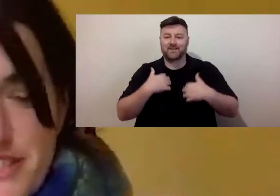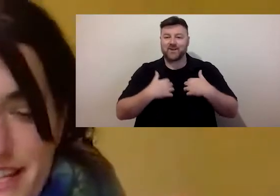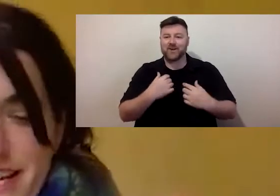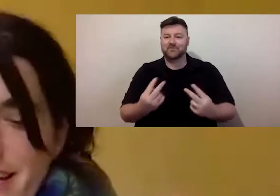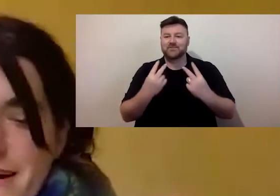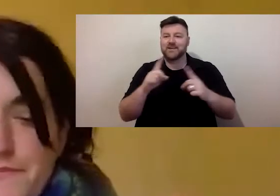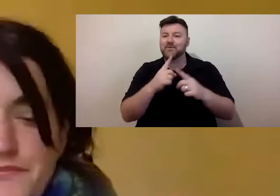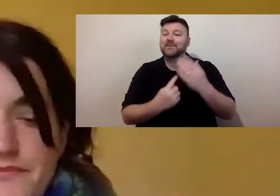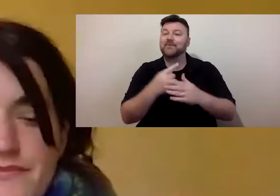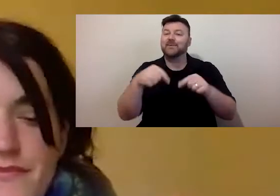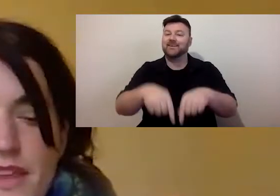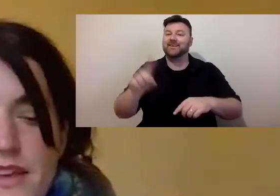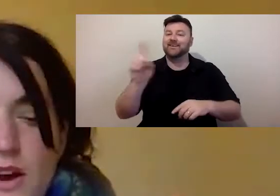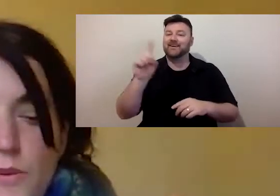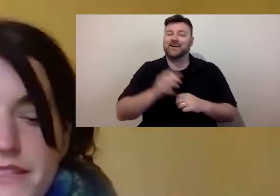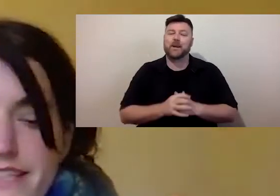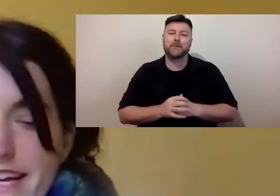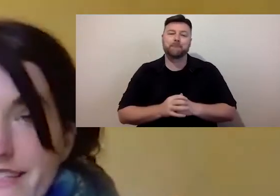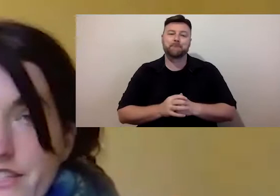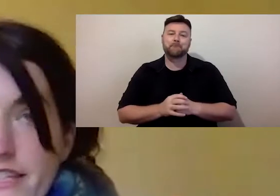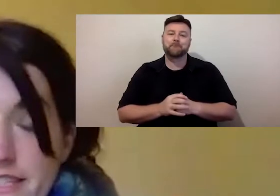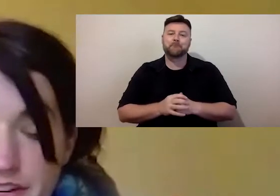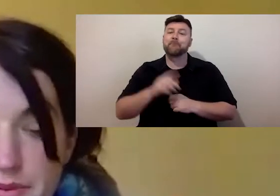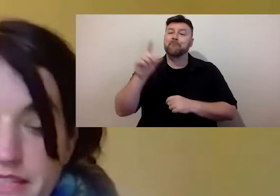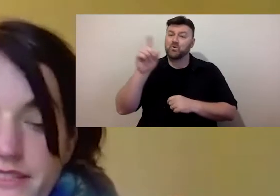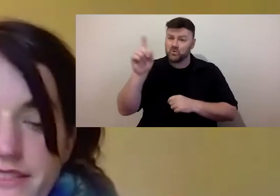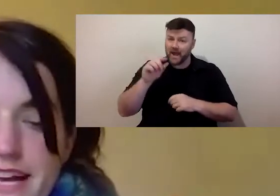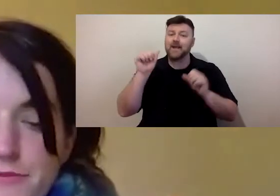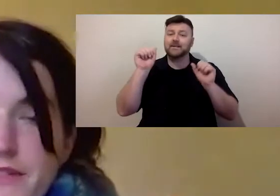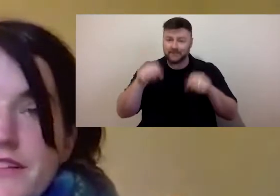that are going to come. Whilst today's session is very practical,